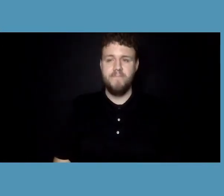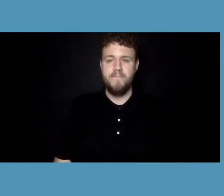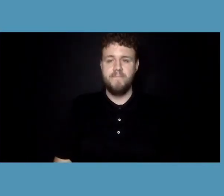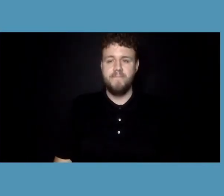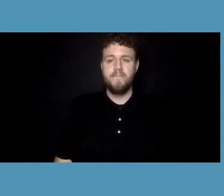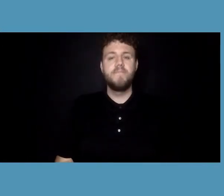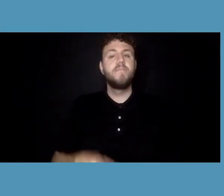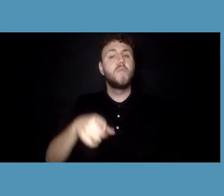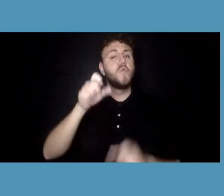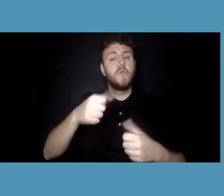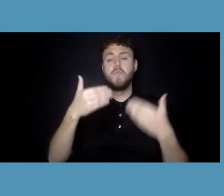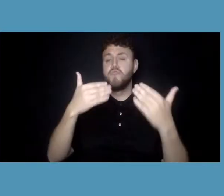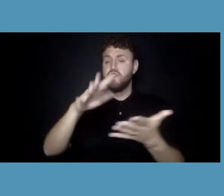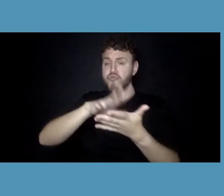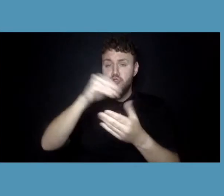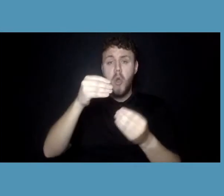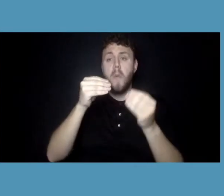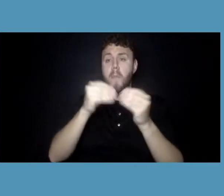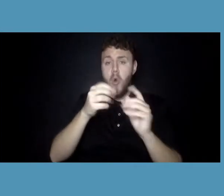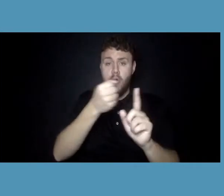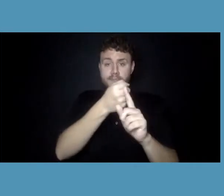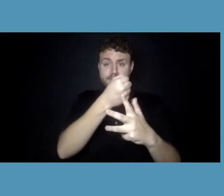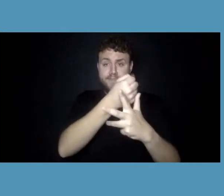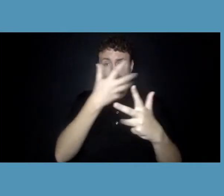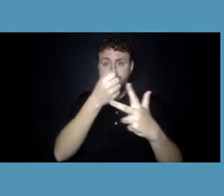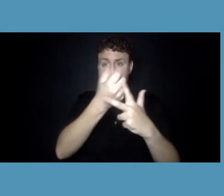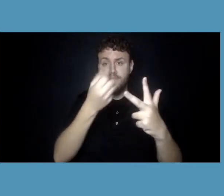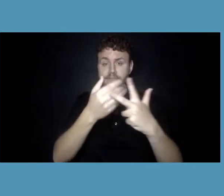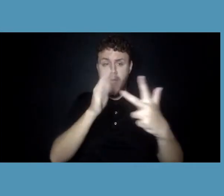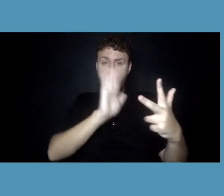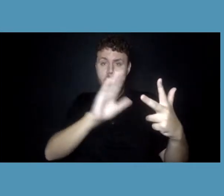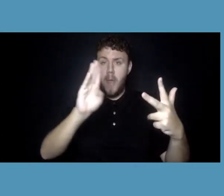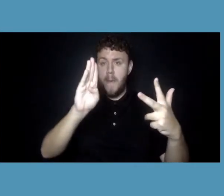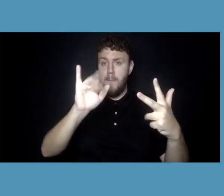You can learn more about our presenters from their bios available on the Museum Learning